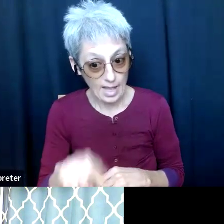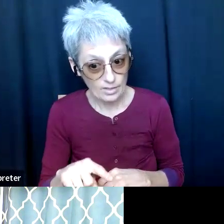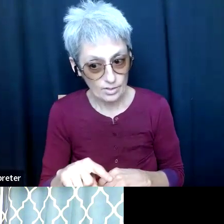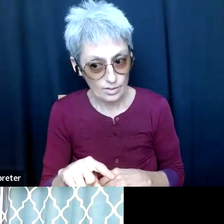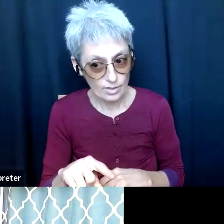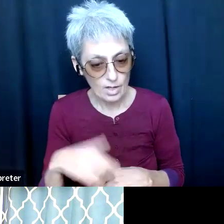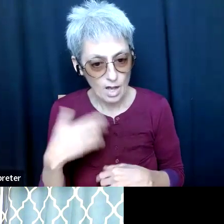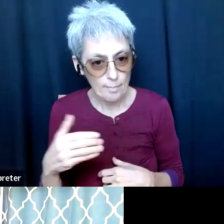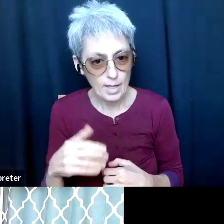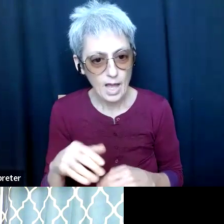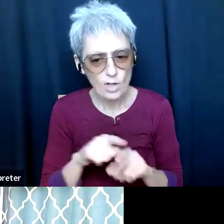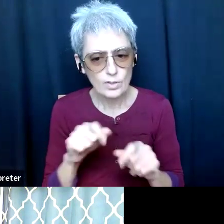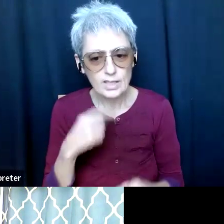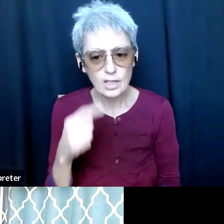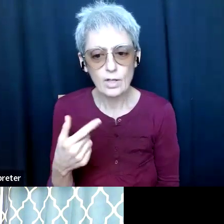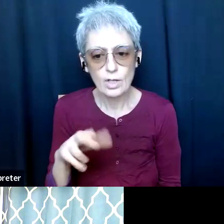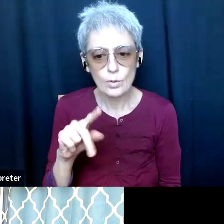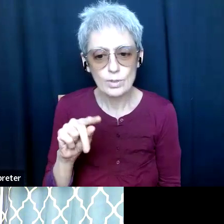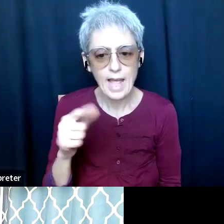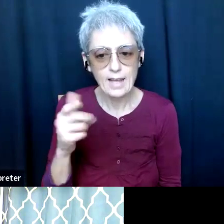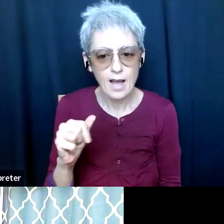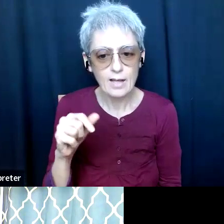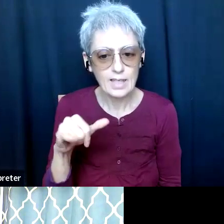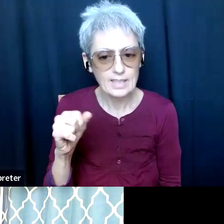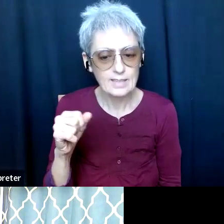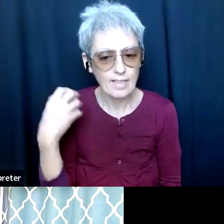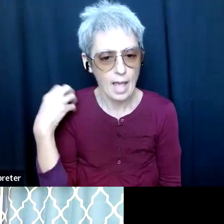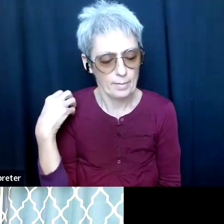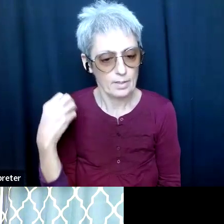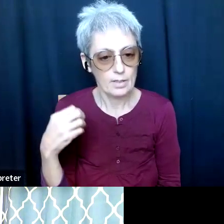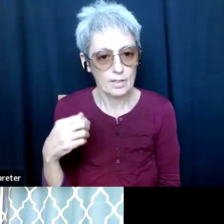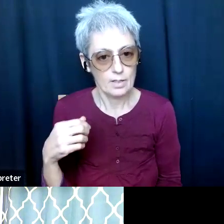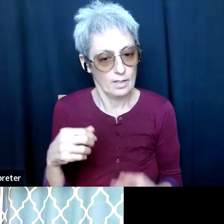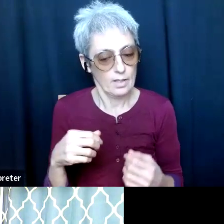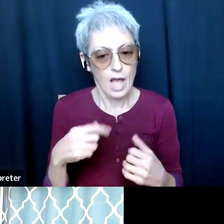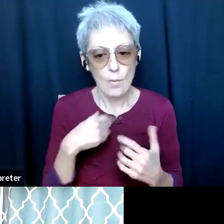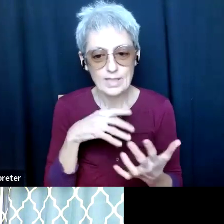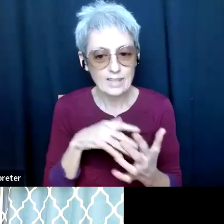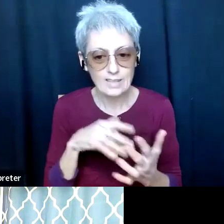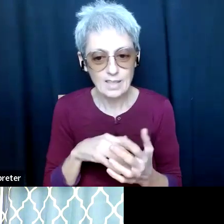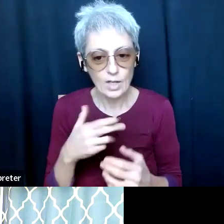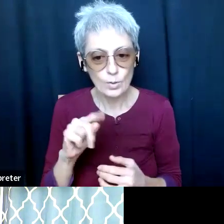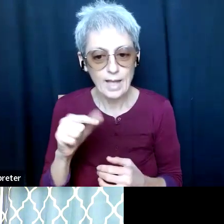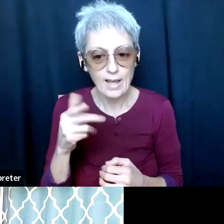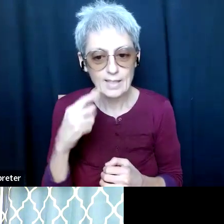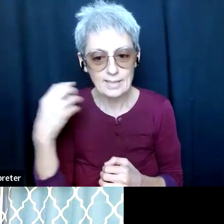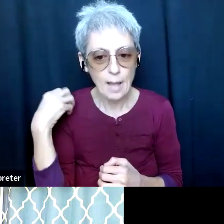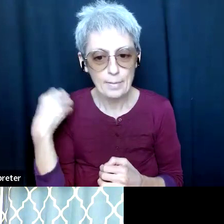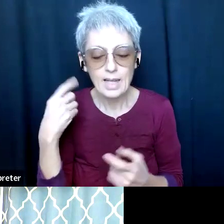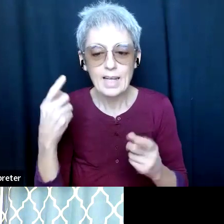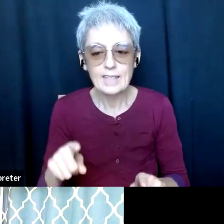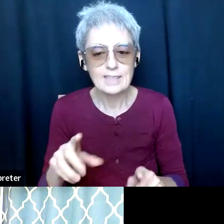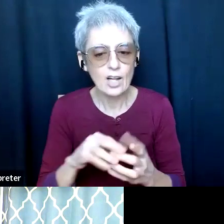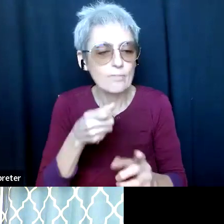with the statistical features of the distractors over time